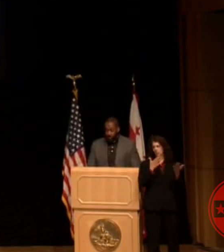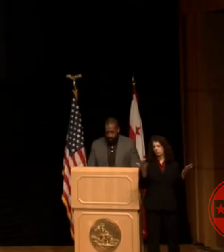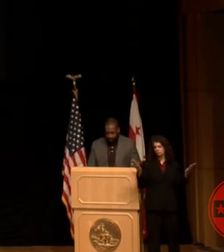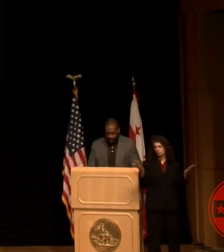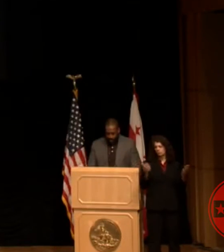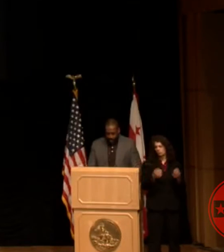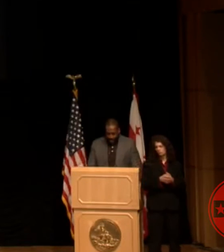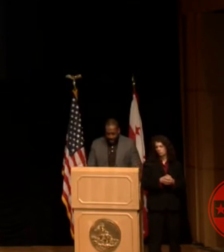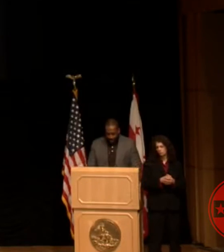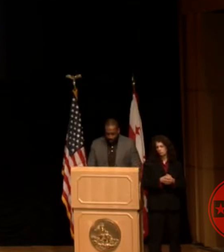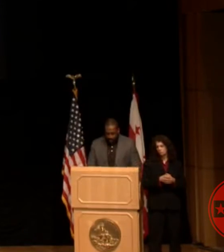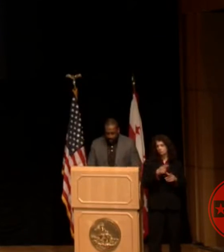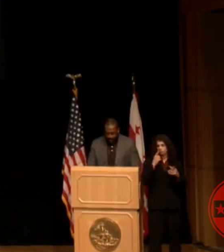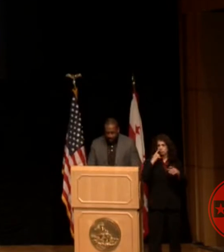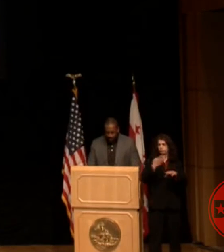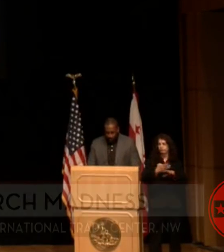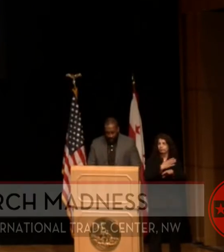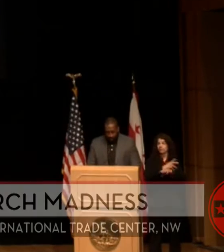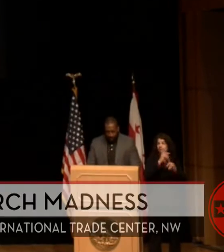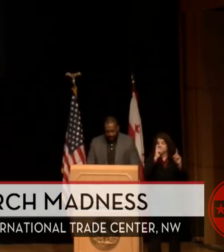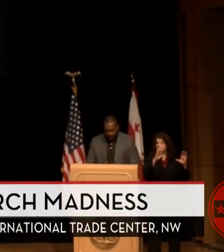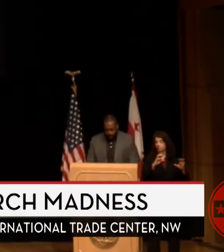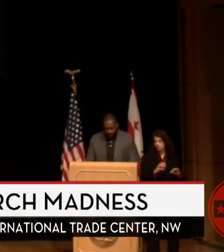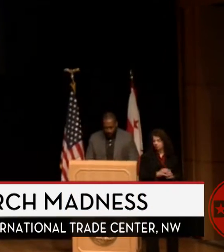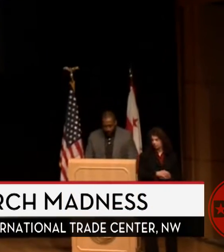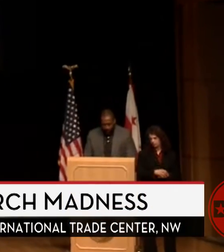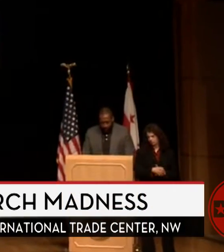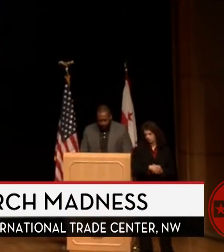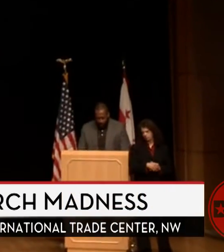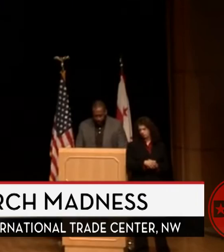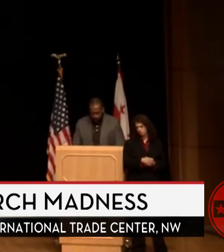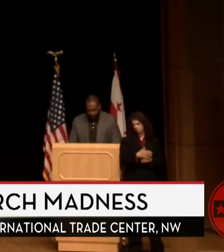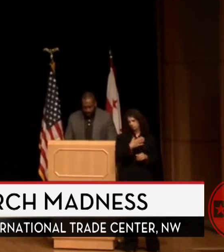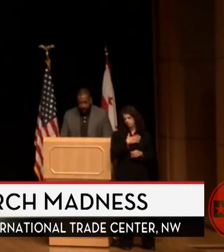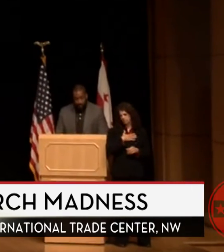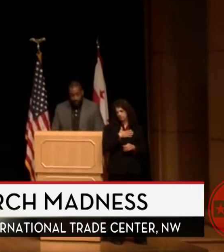COLUMBIA AS WE CONTINUE PLEASE HELP ME WELCOME MR. JUDE TODAY